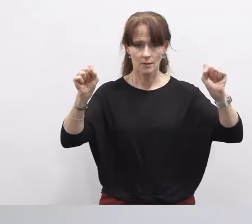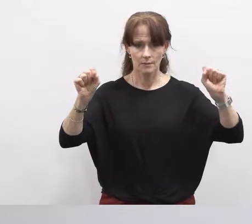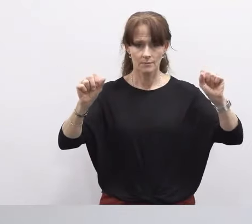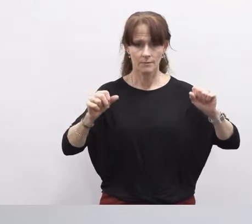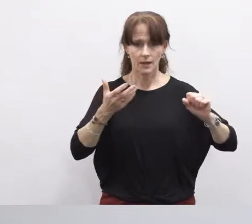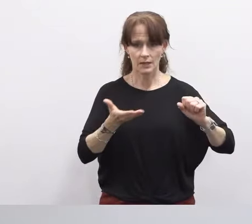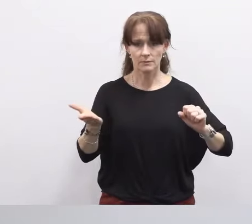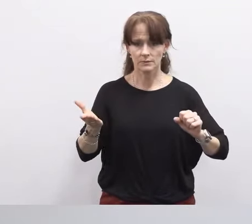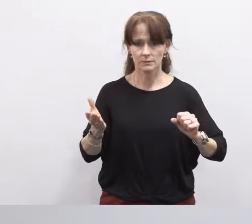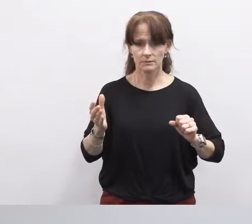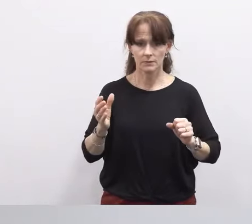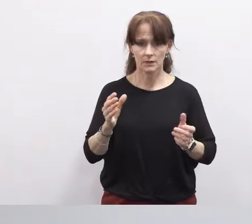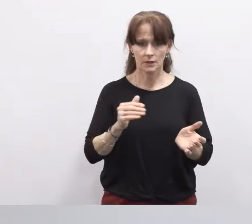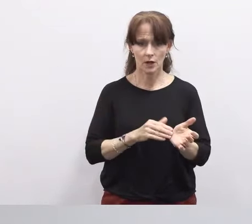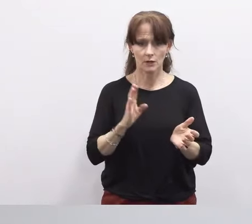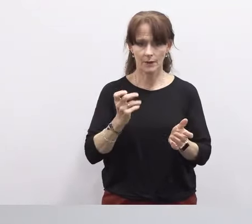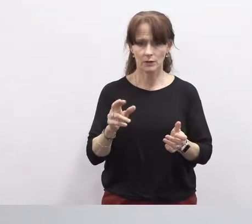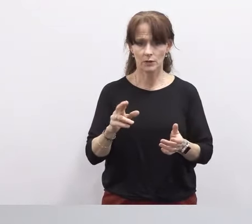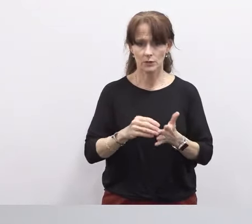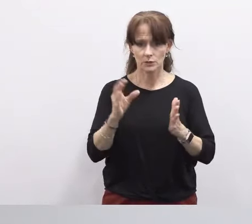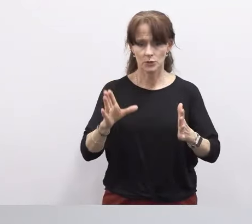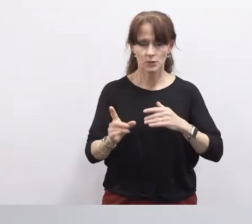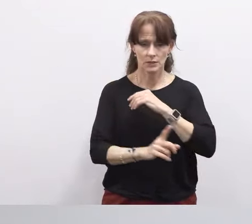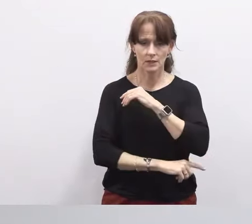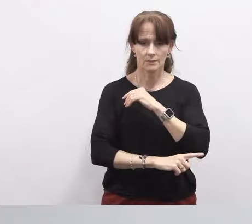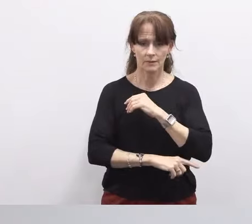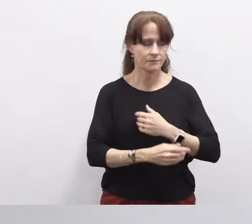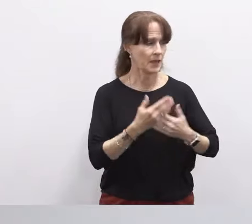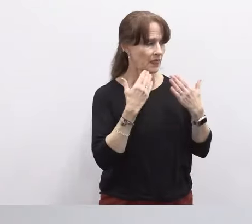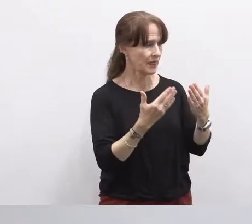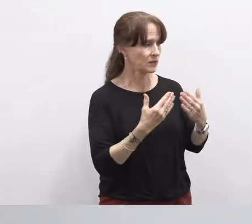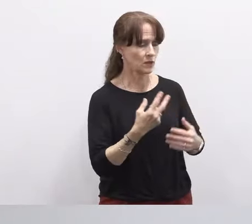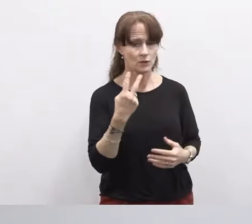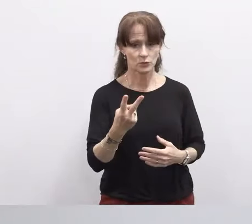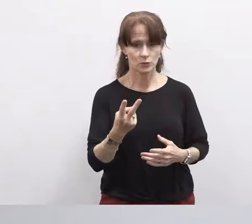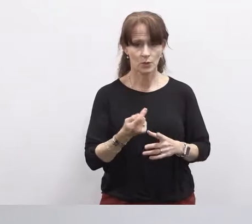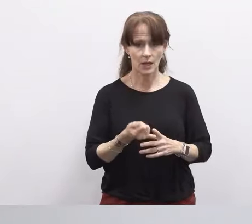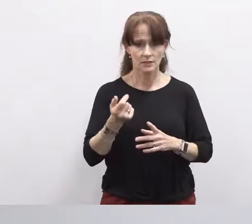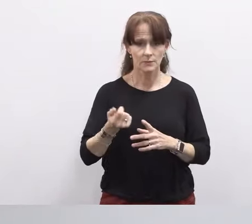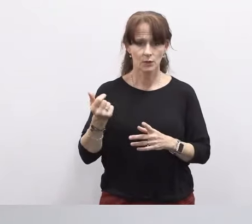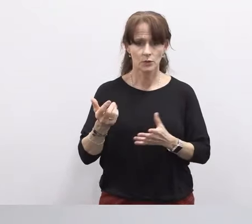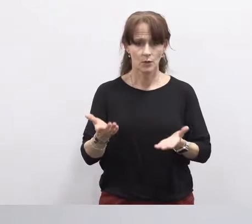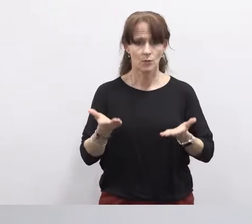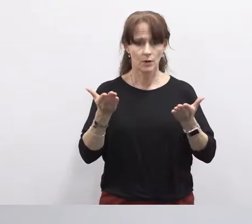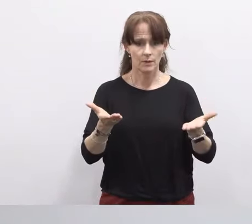Dr. Baker, student discipline. Thank you. I have two expulsions to recommend tonight.